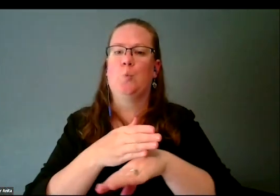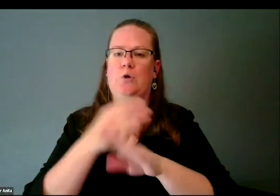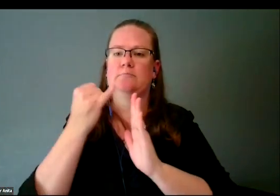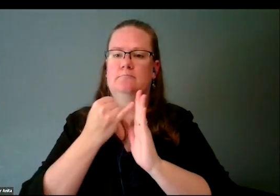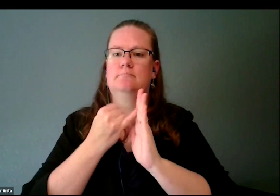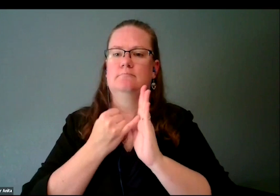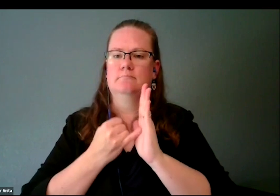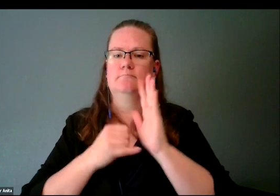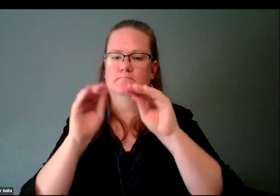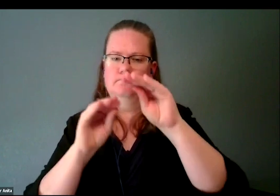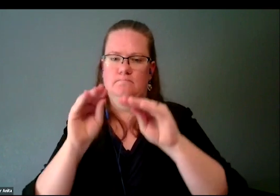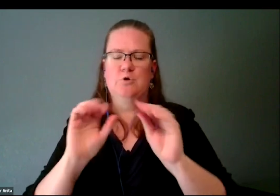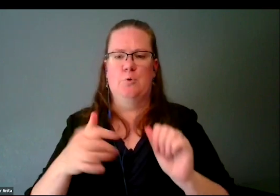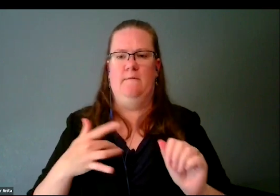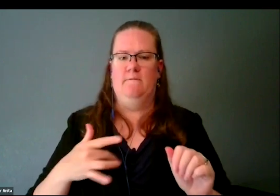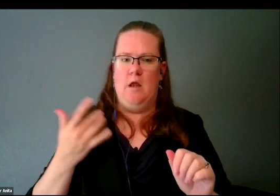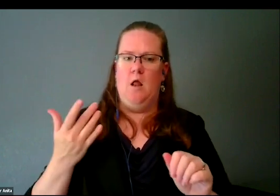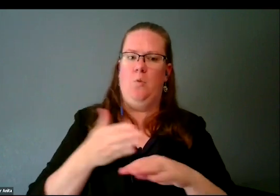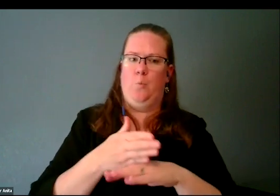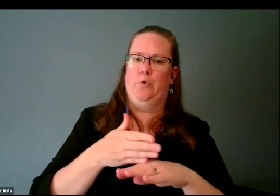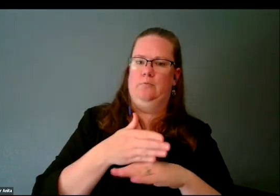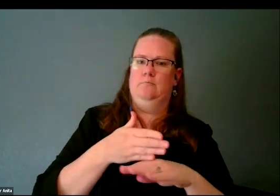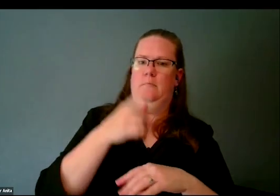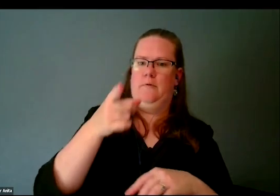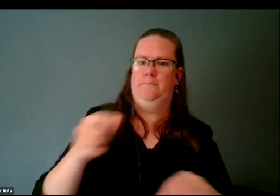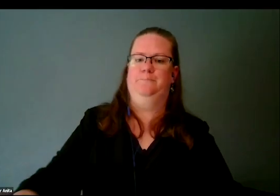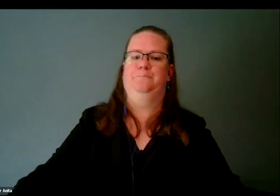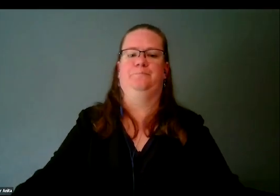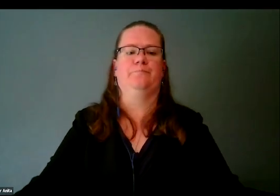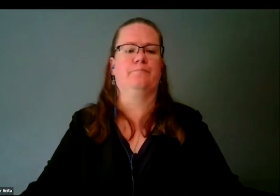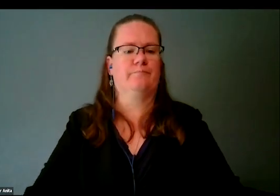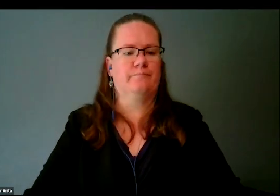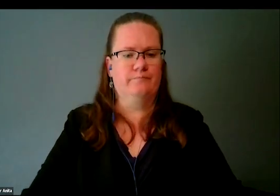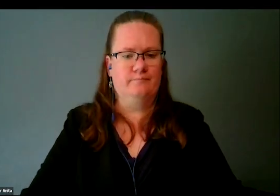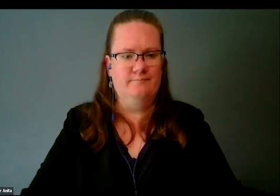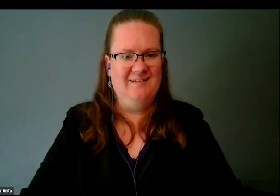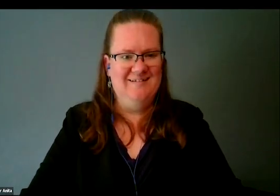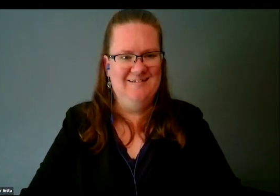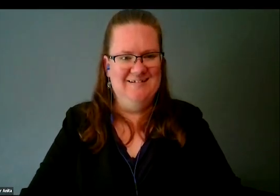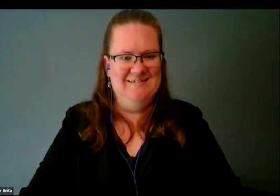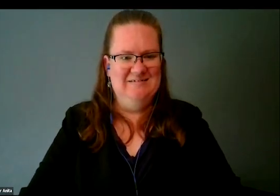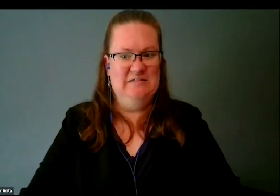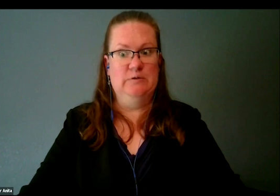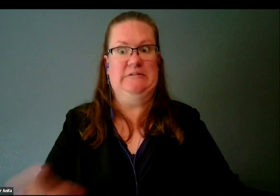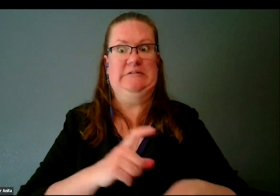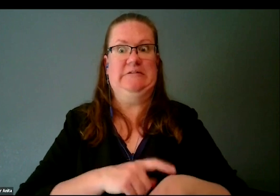where we can see the grain of the wood. We're getting close to time, so I'm going to speed things up here.